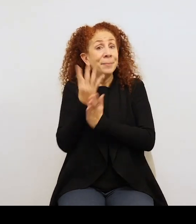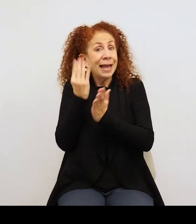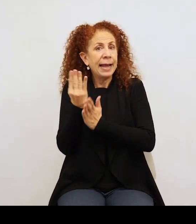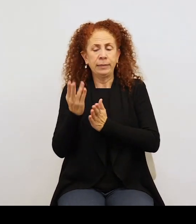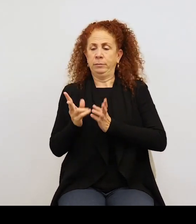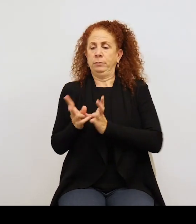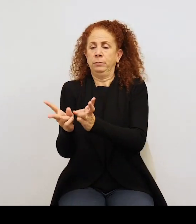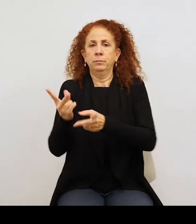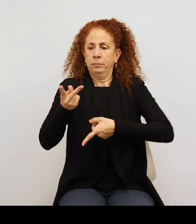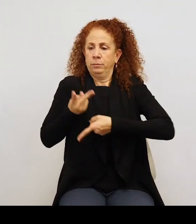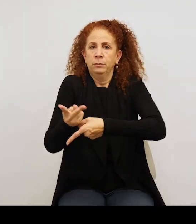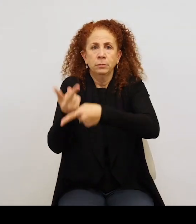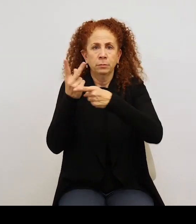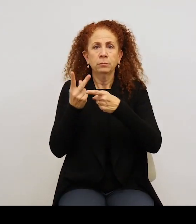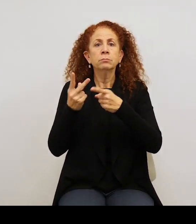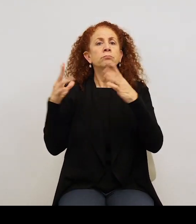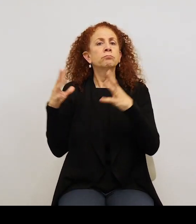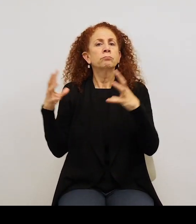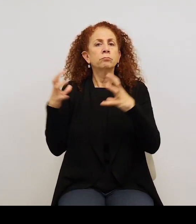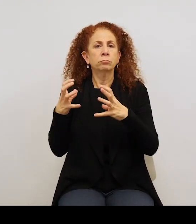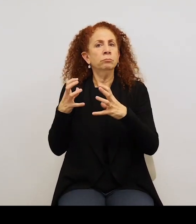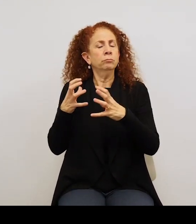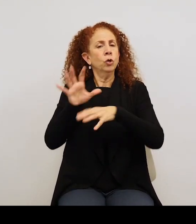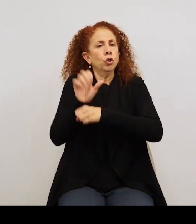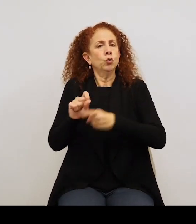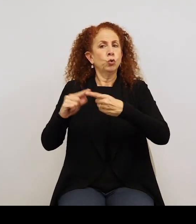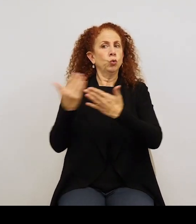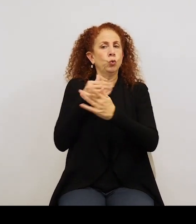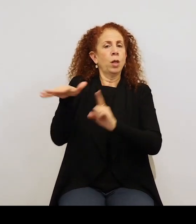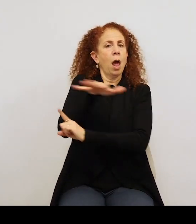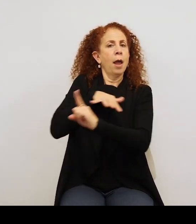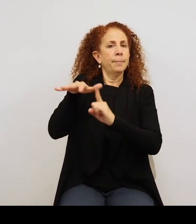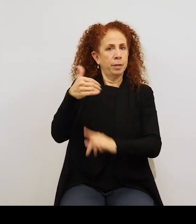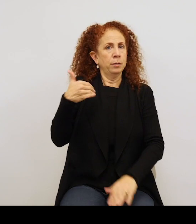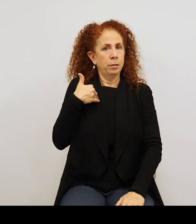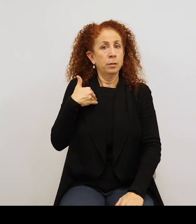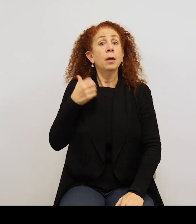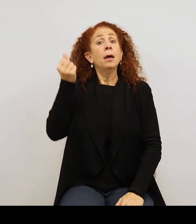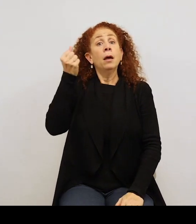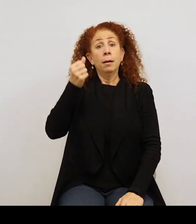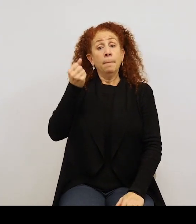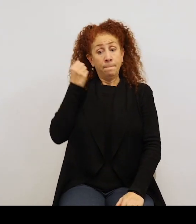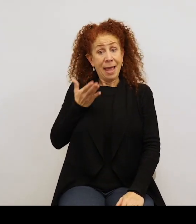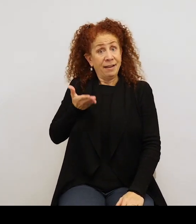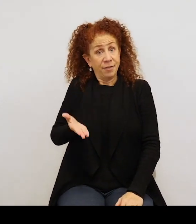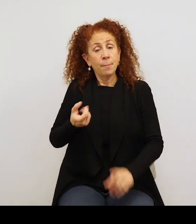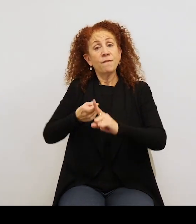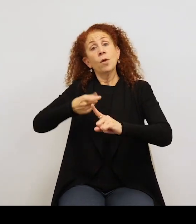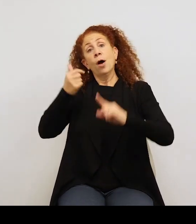They're resilient to the new climatic conditions. Many of them were brought from other regions of the world.